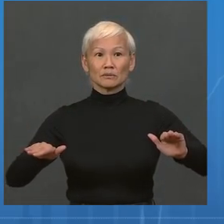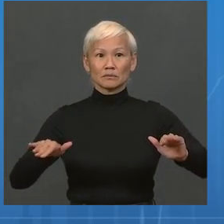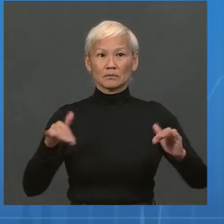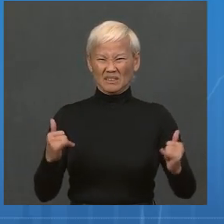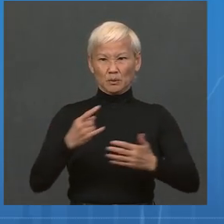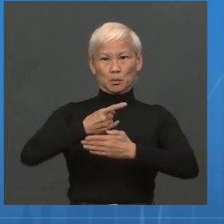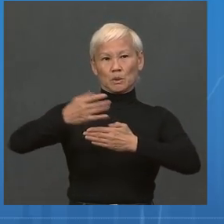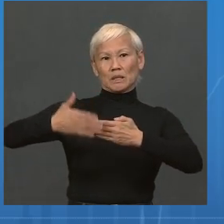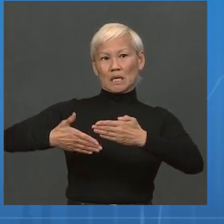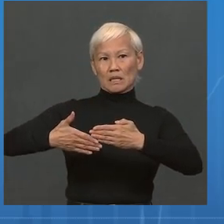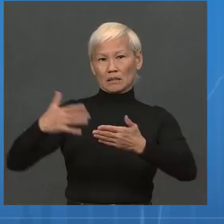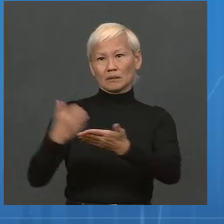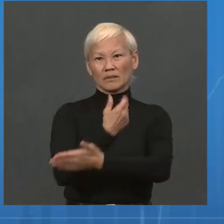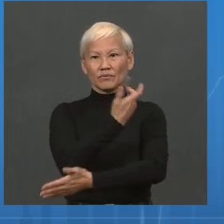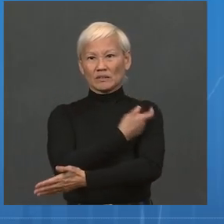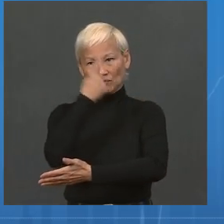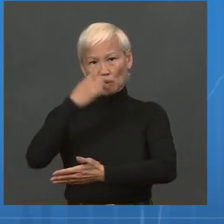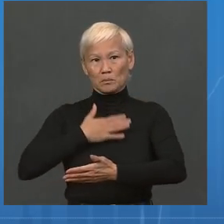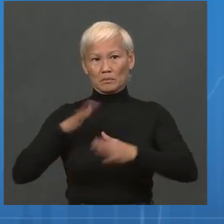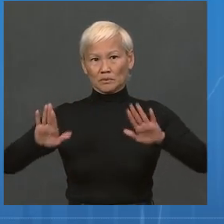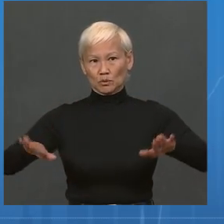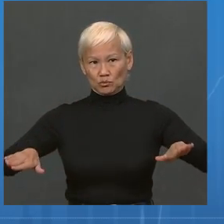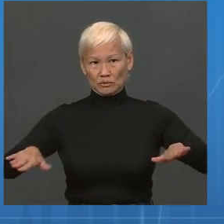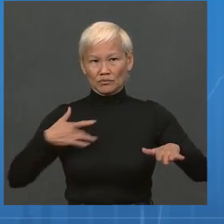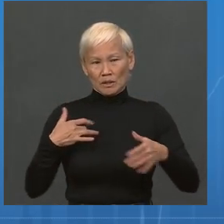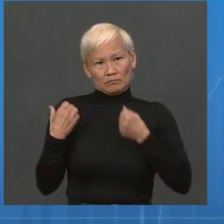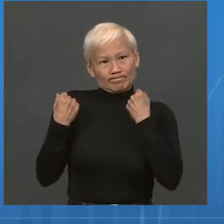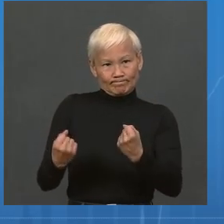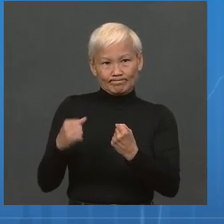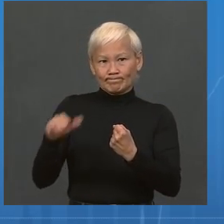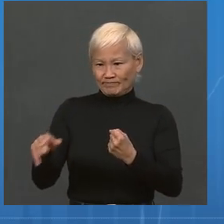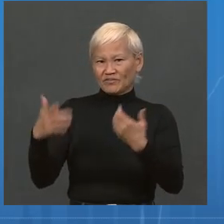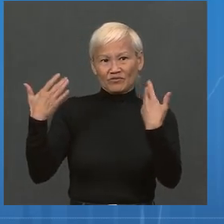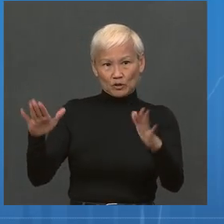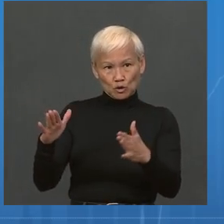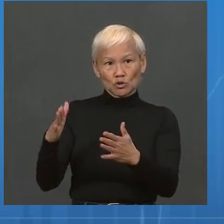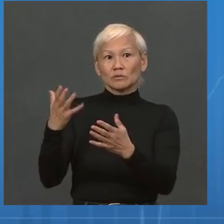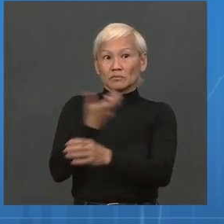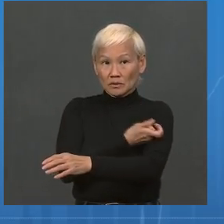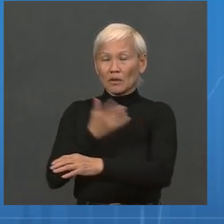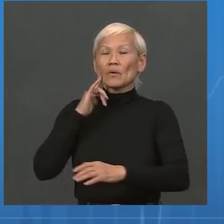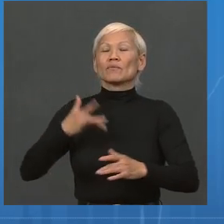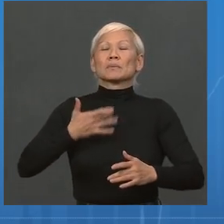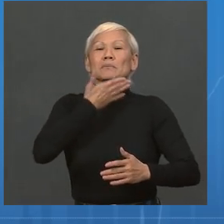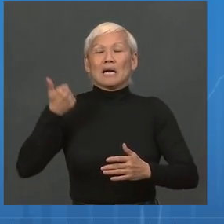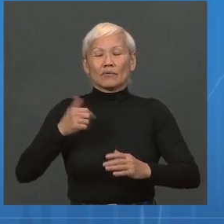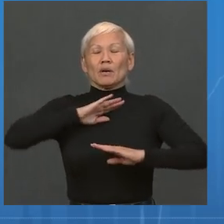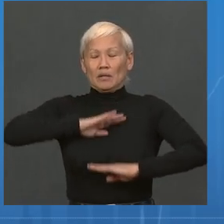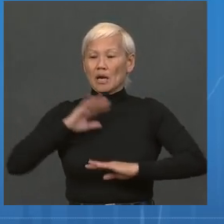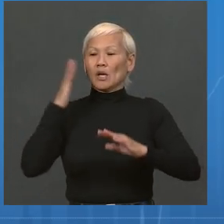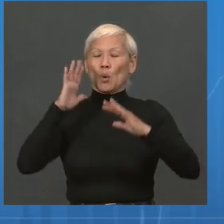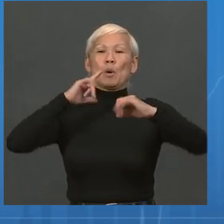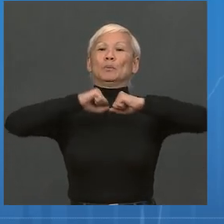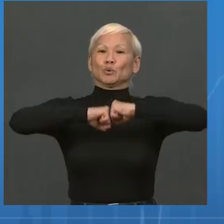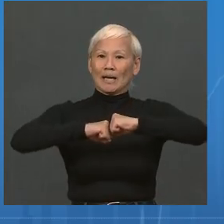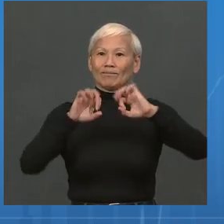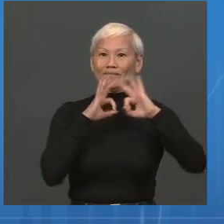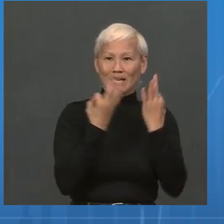knowing that he has strong protection against COVID-19. Ultimately, we want every child in our country to be safe from COVID